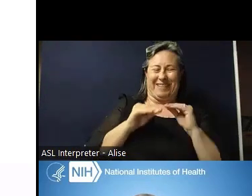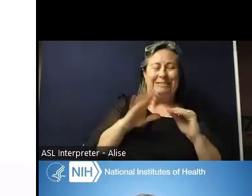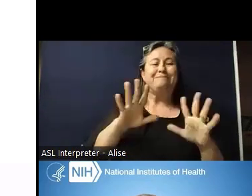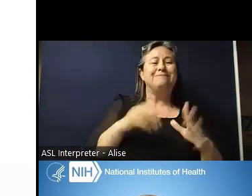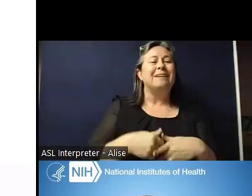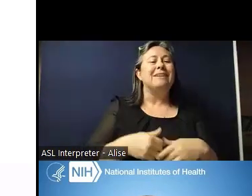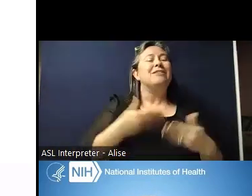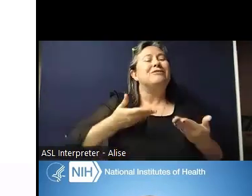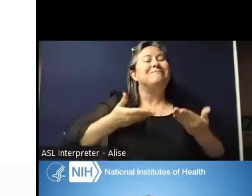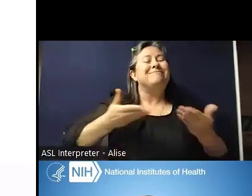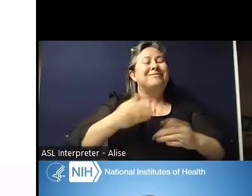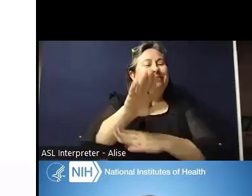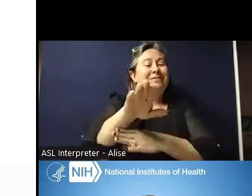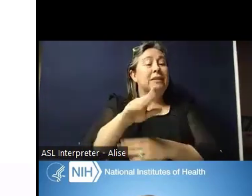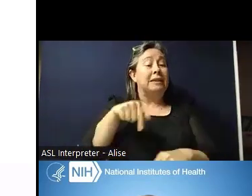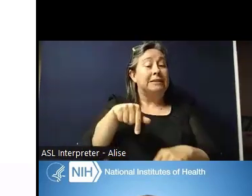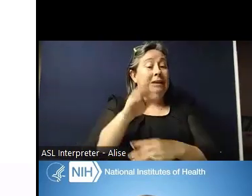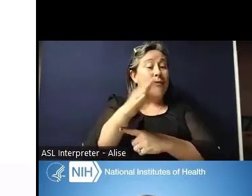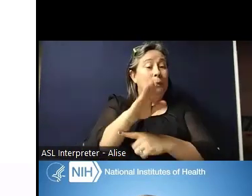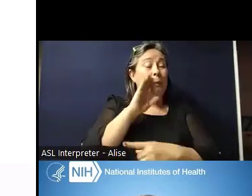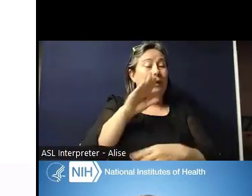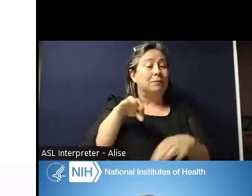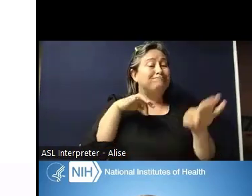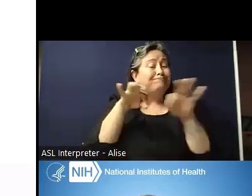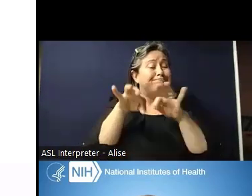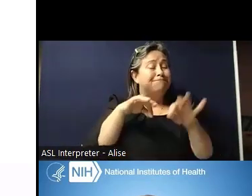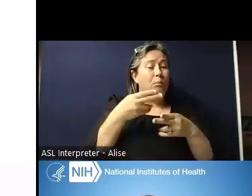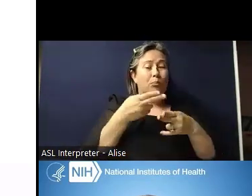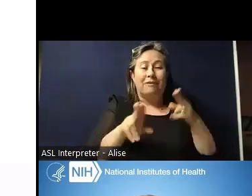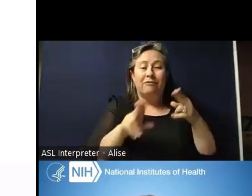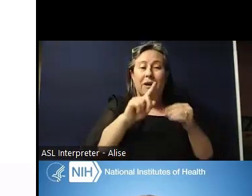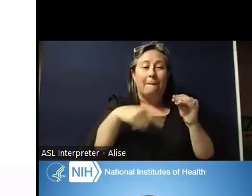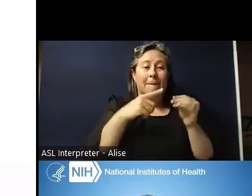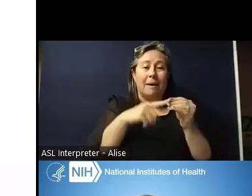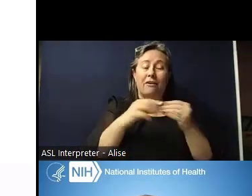This afternoon I will be providing a brief overview on foreign interference.